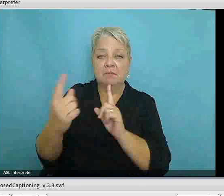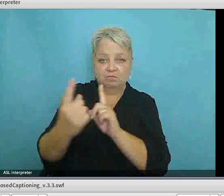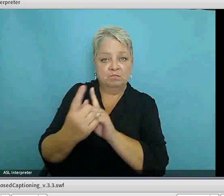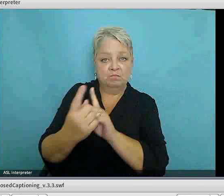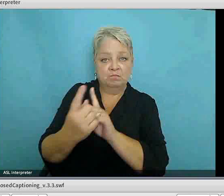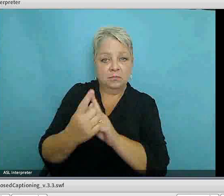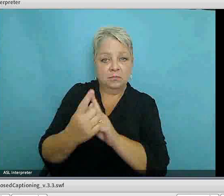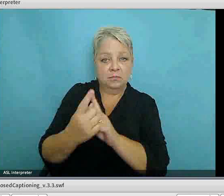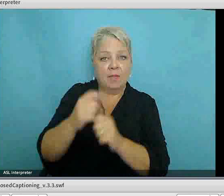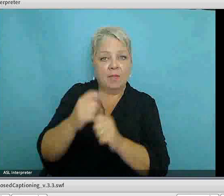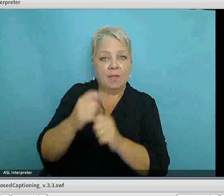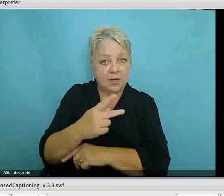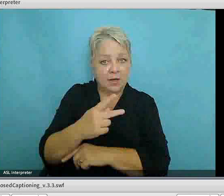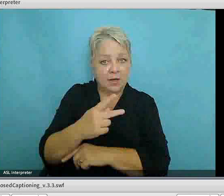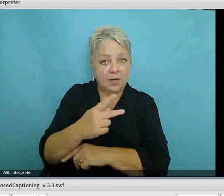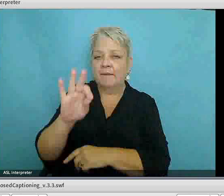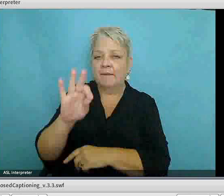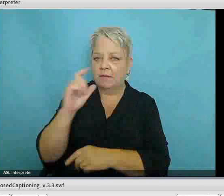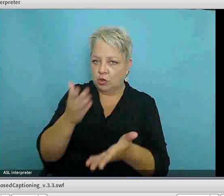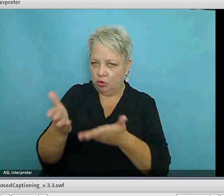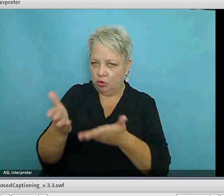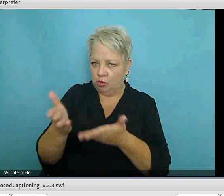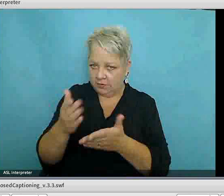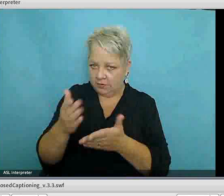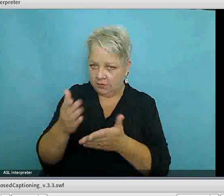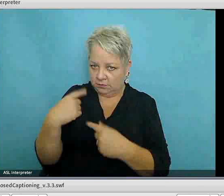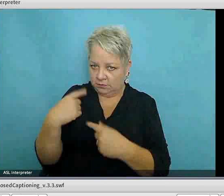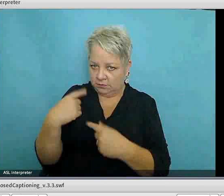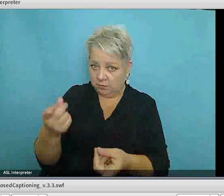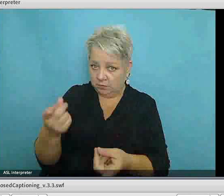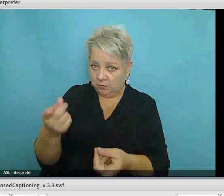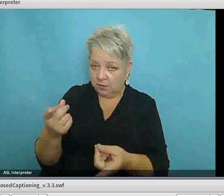the system, they are finding out what the person is eligible for, and in this case,